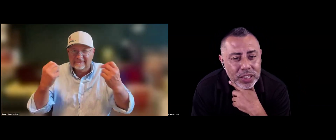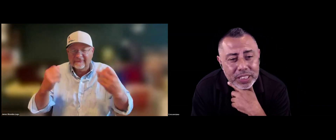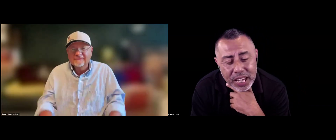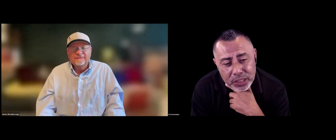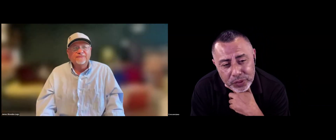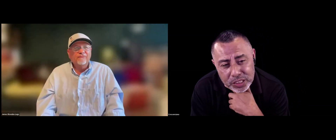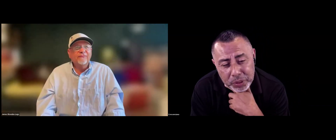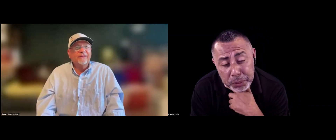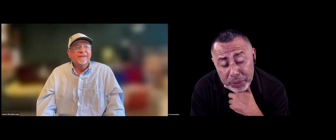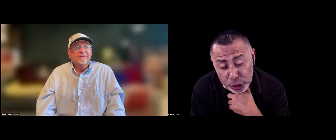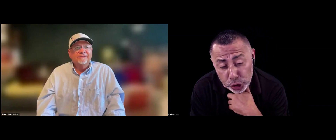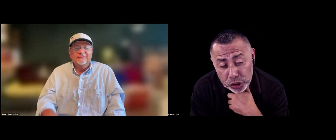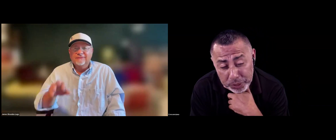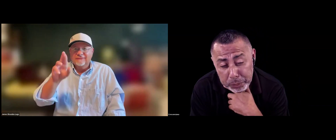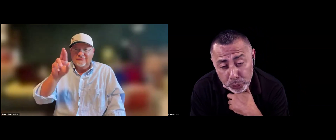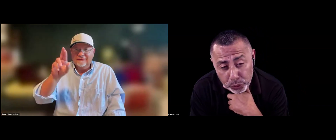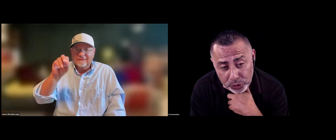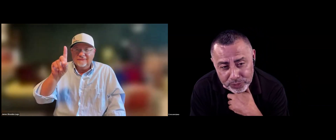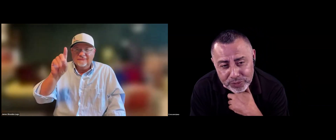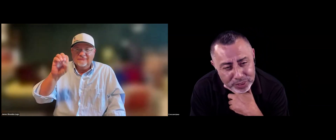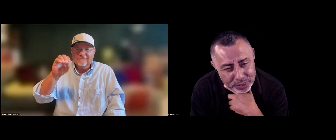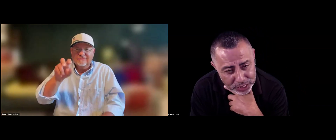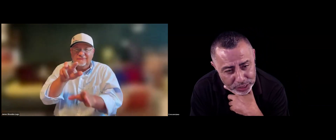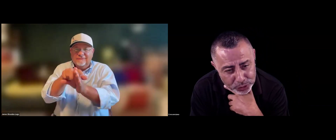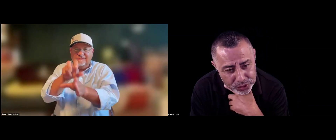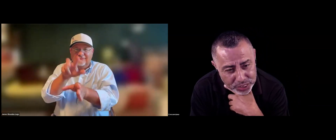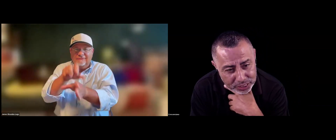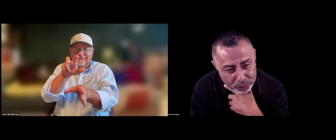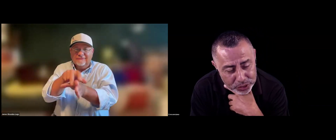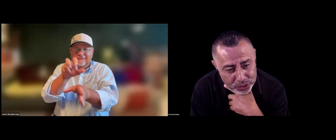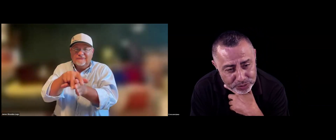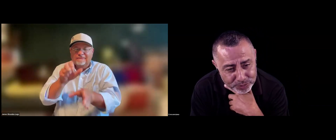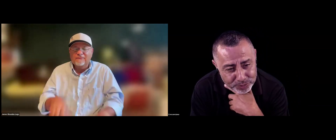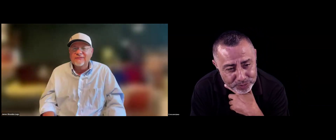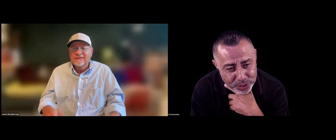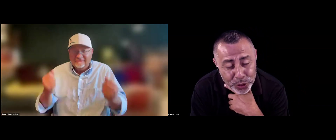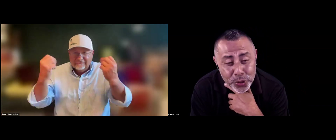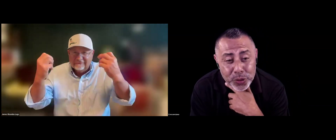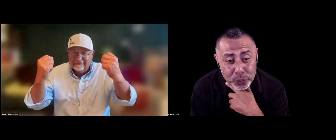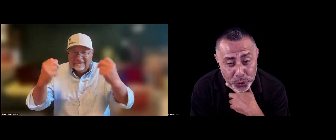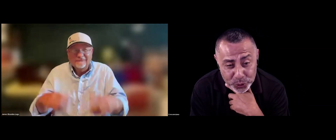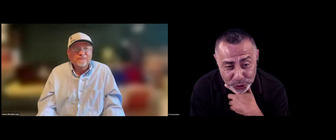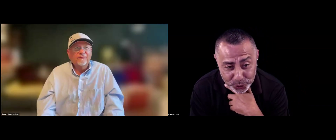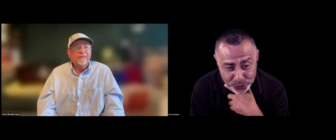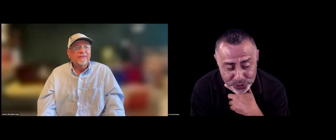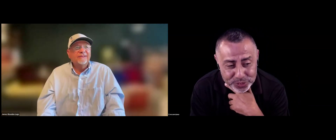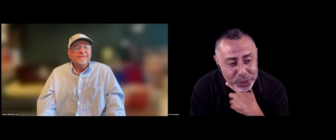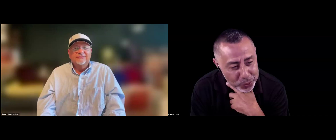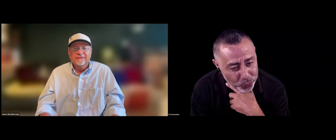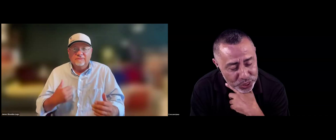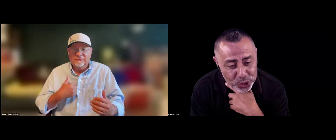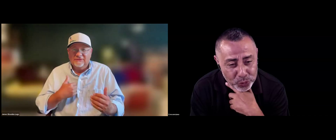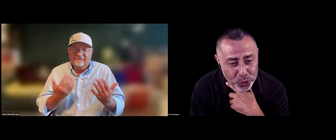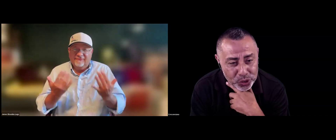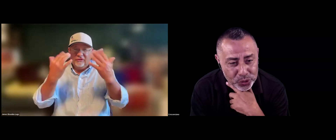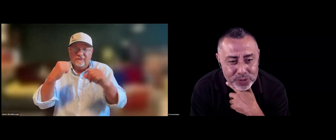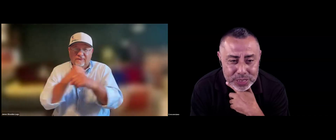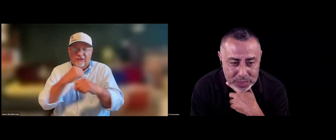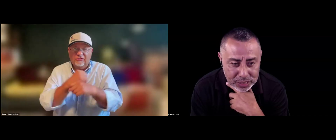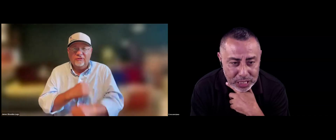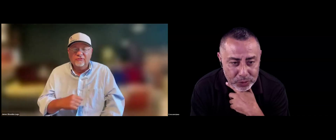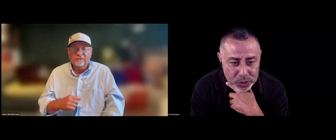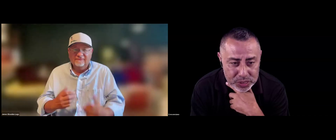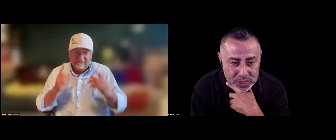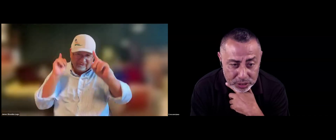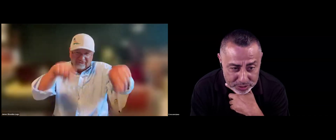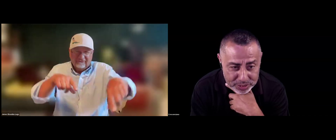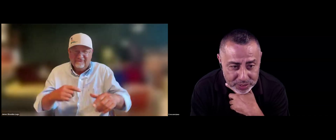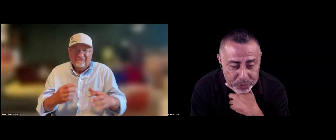Gatherings to play billiards to play pool. They use sign language. The rodeo went to the rodeo.